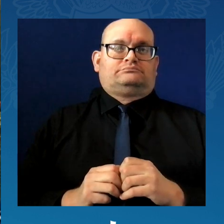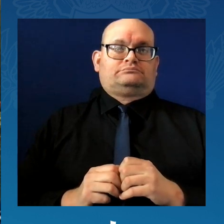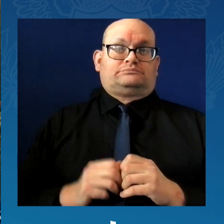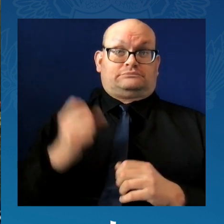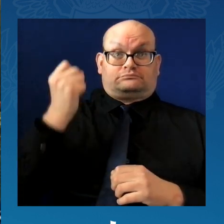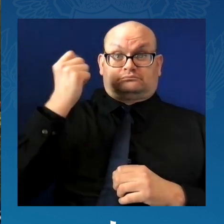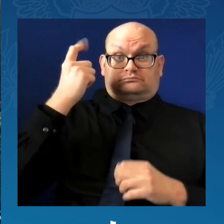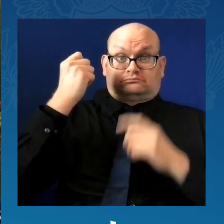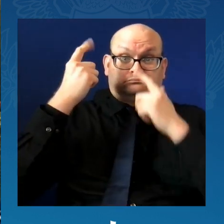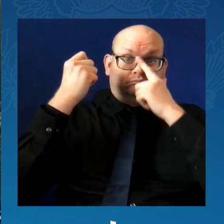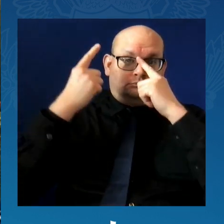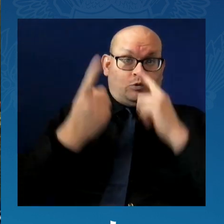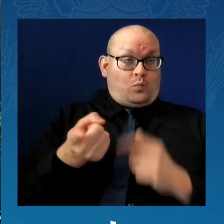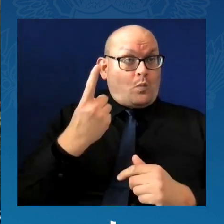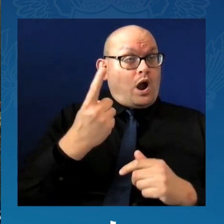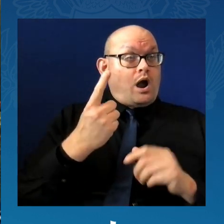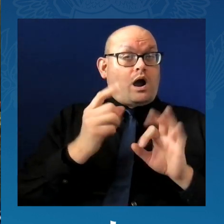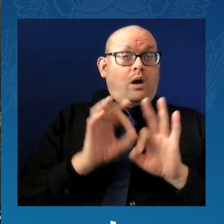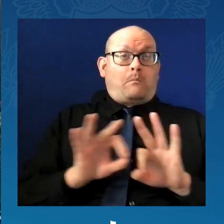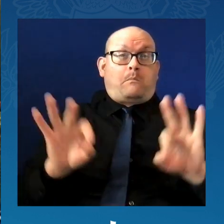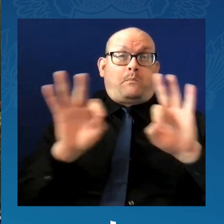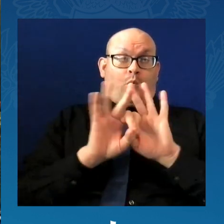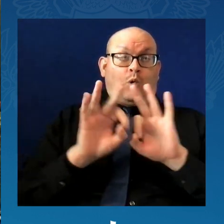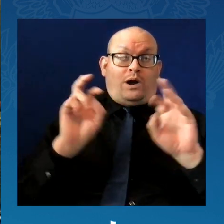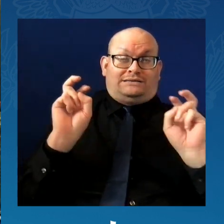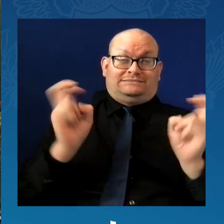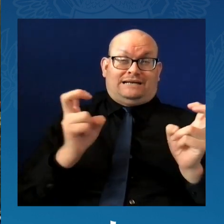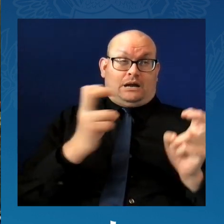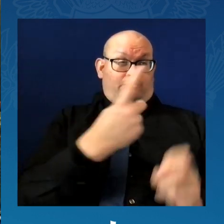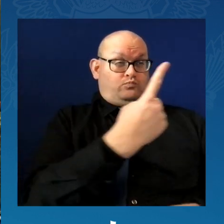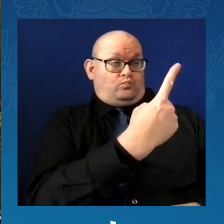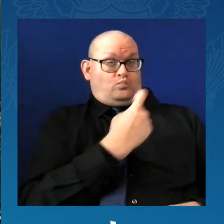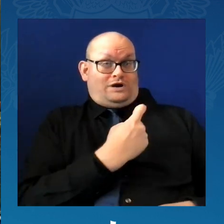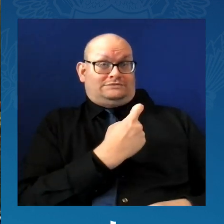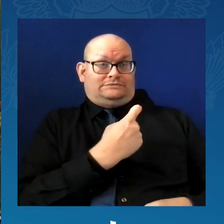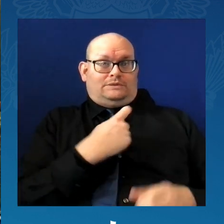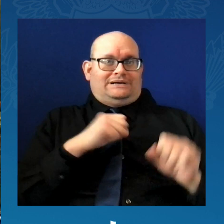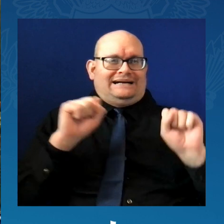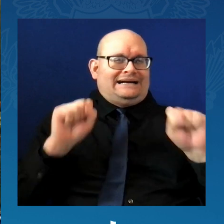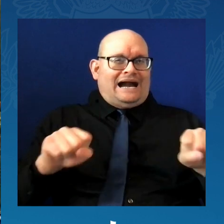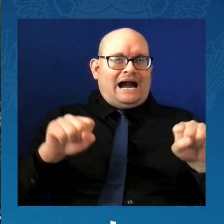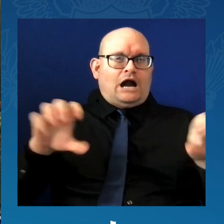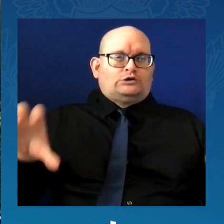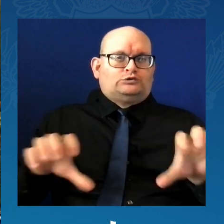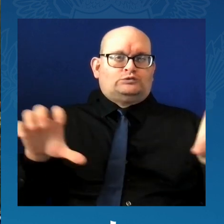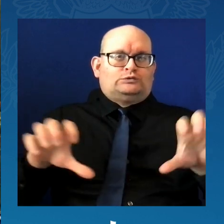which is what can we do from space about understanding